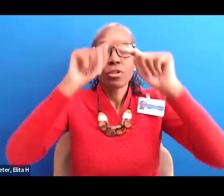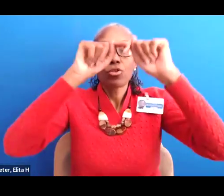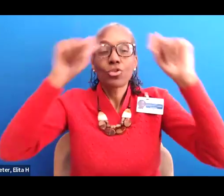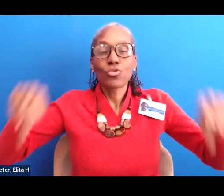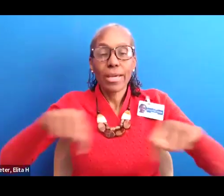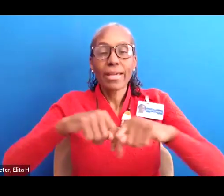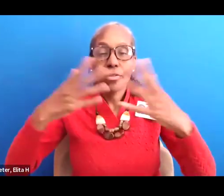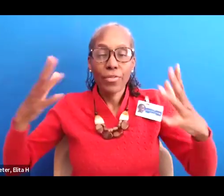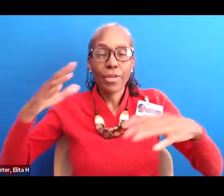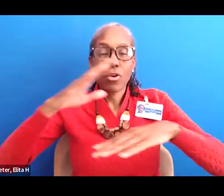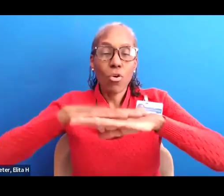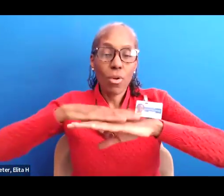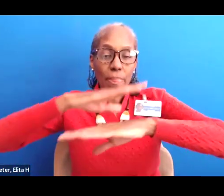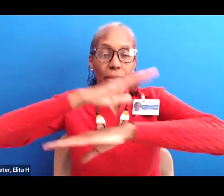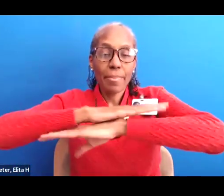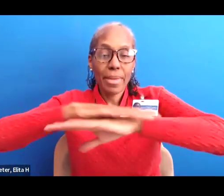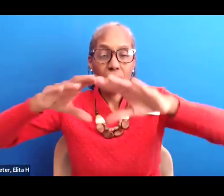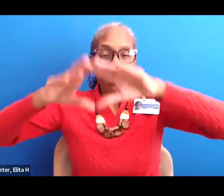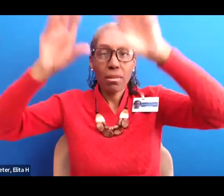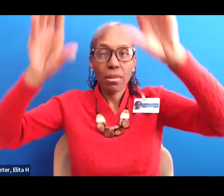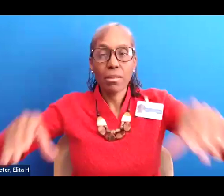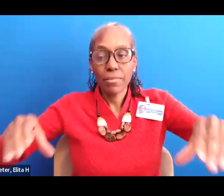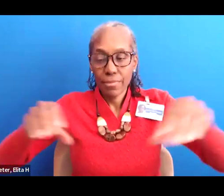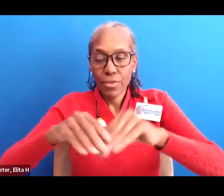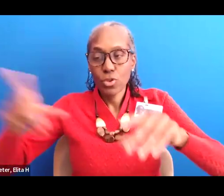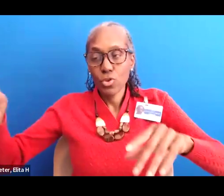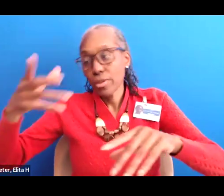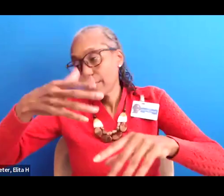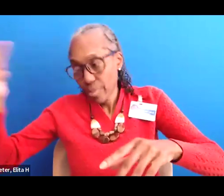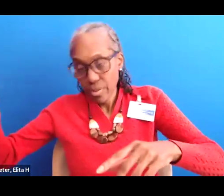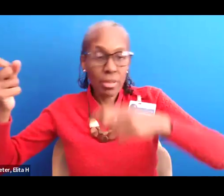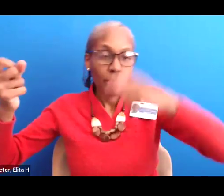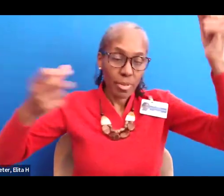over the bed that might, you can pull on that bed rails.